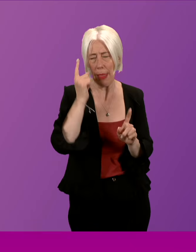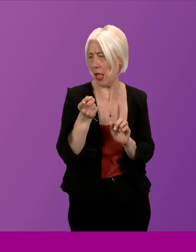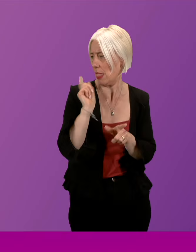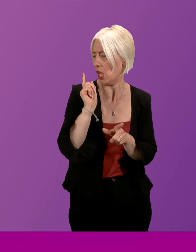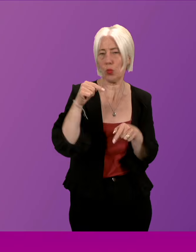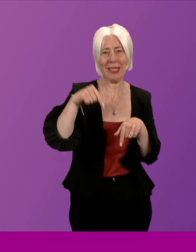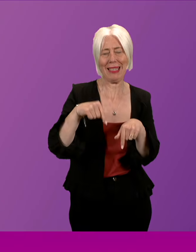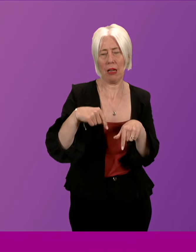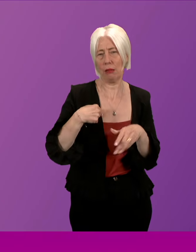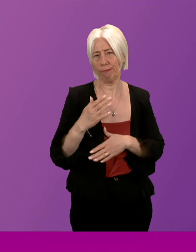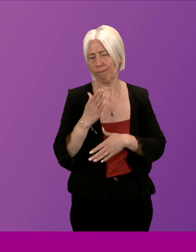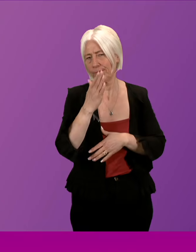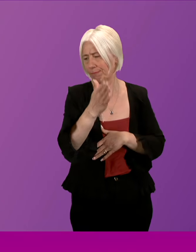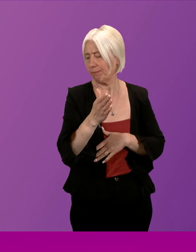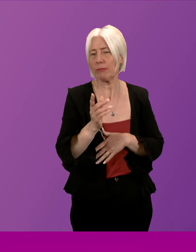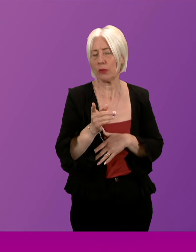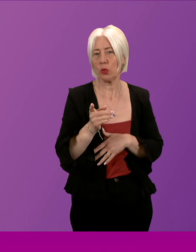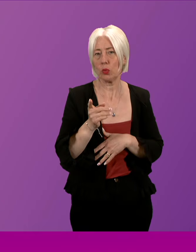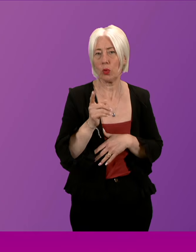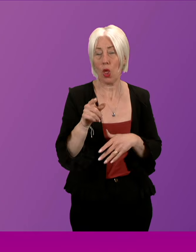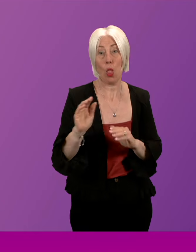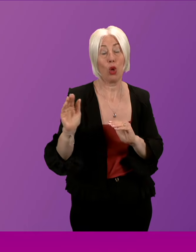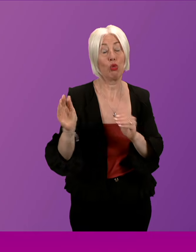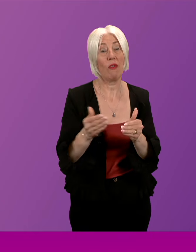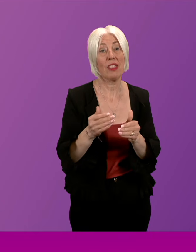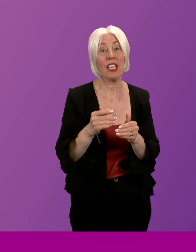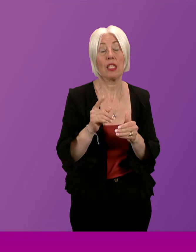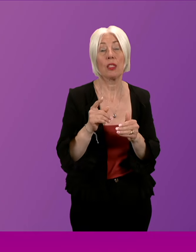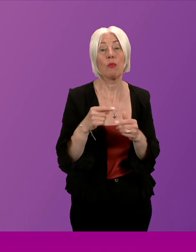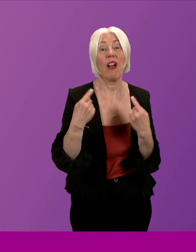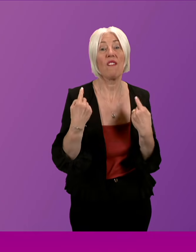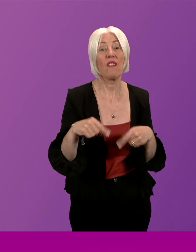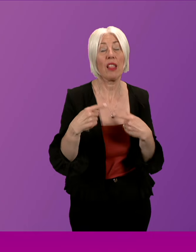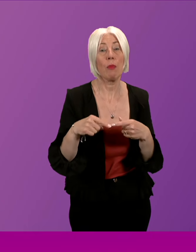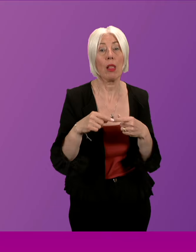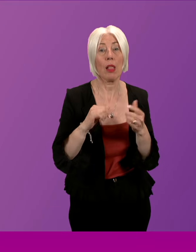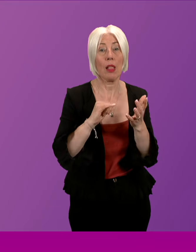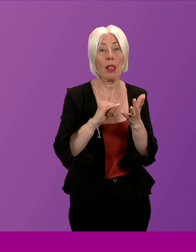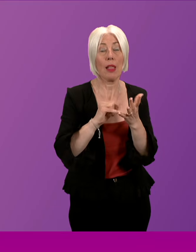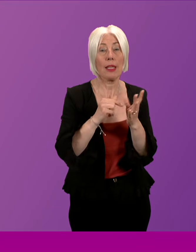I visited the services available from Scottish Action for Mental Health—SAMH—at the nook in